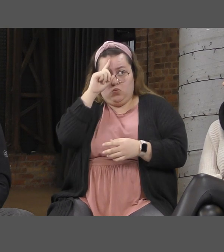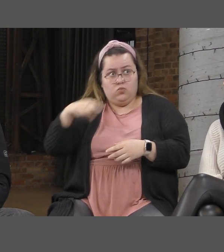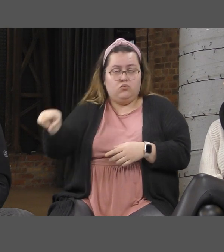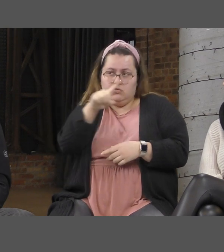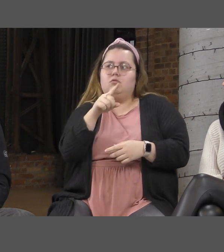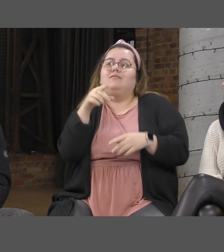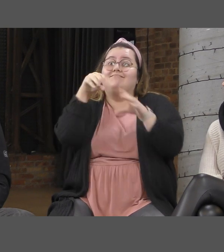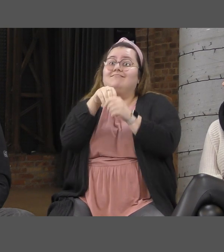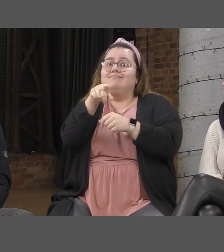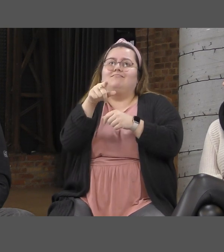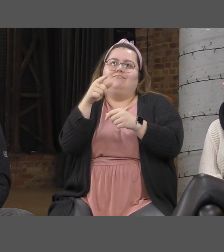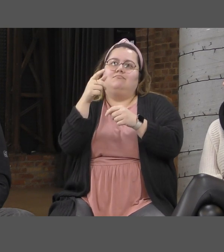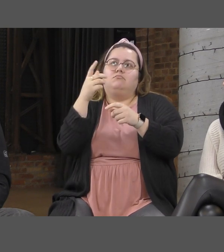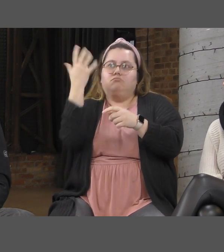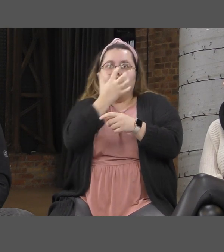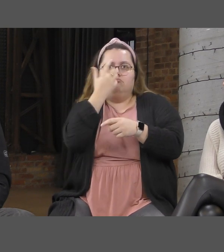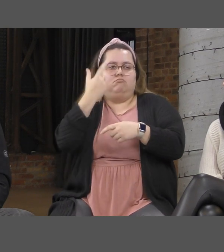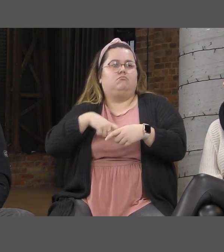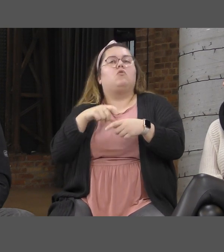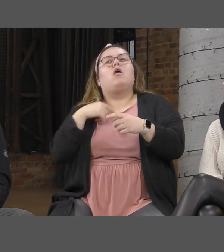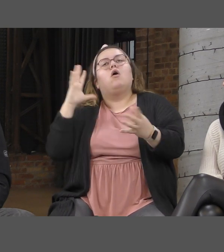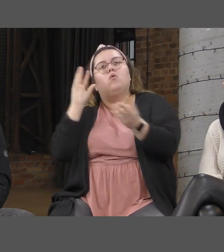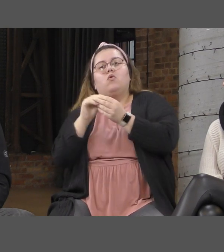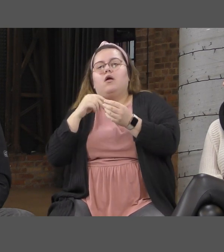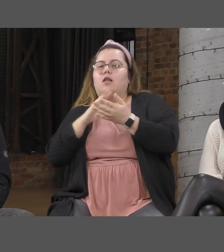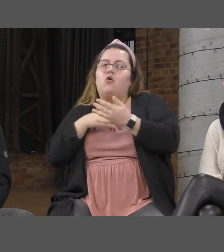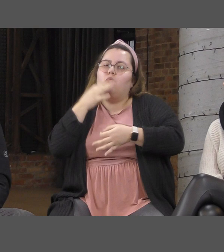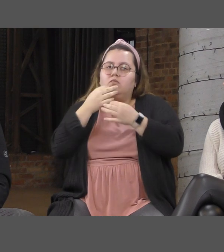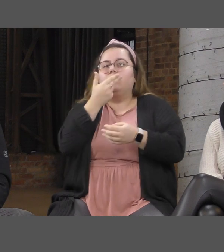approximately 8,000 people, who are watching me.